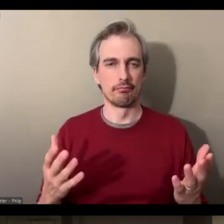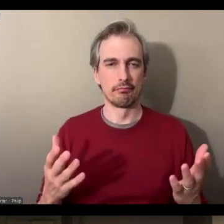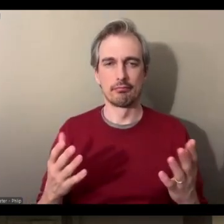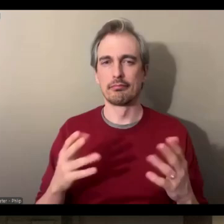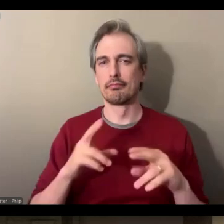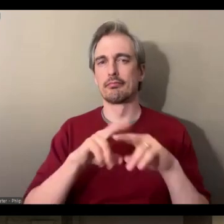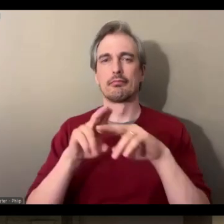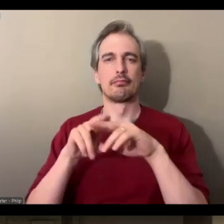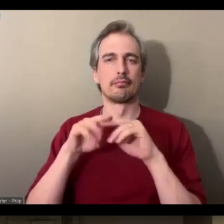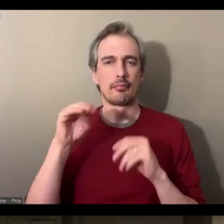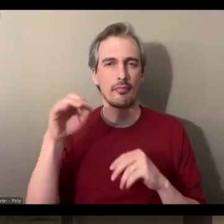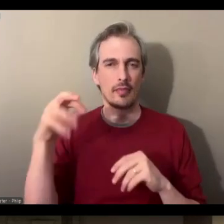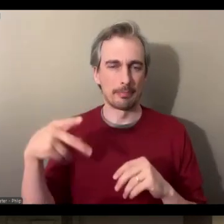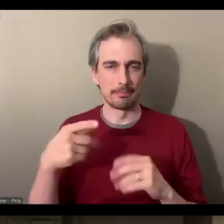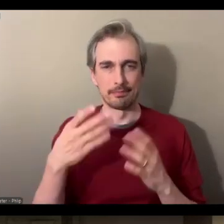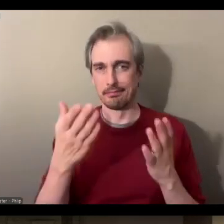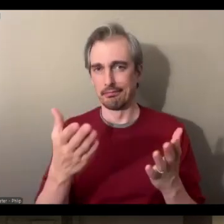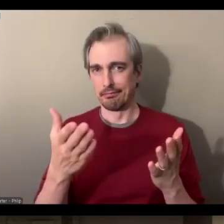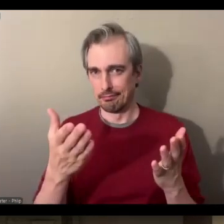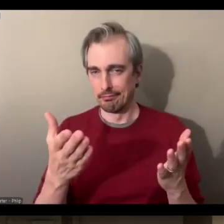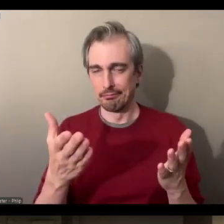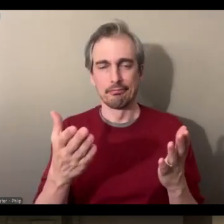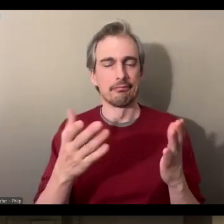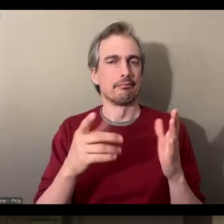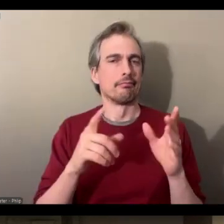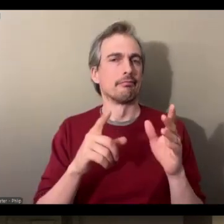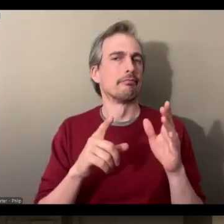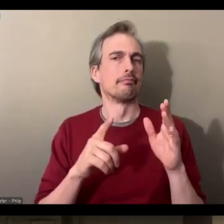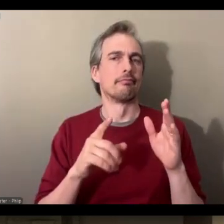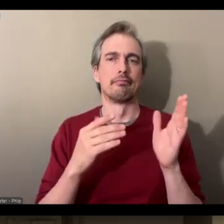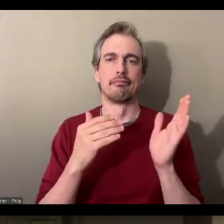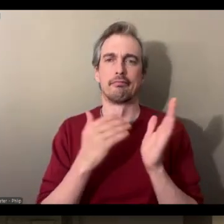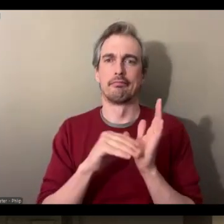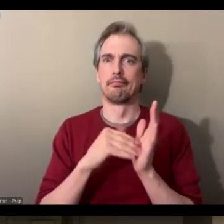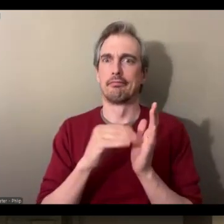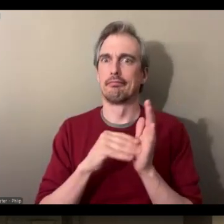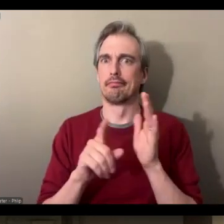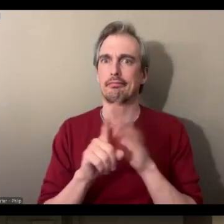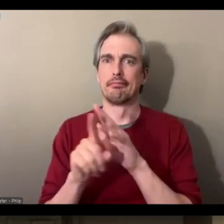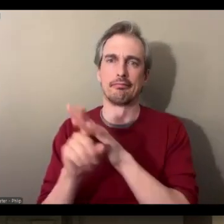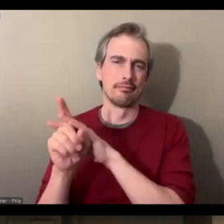maps are something that I wanted to lean into as an example of what we did. Because they were the